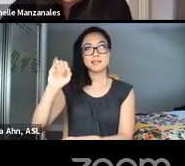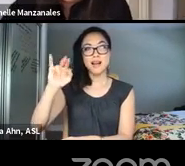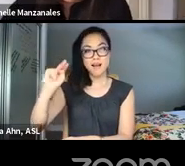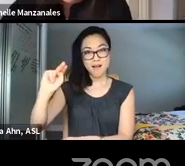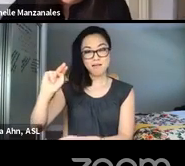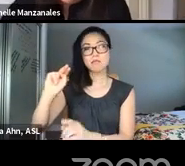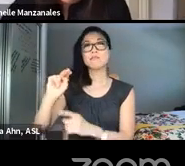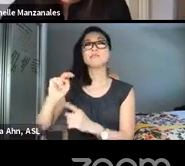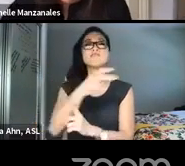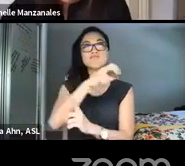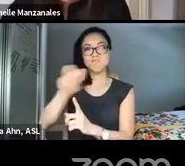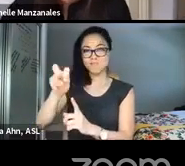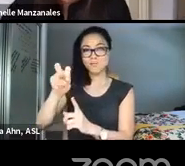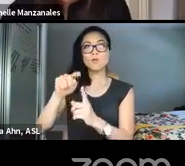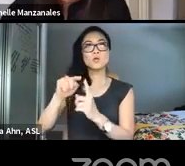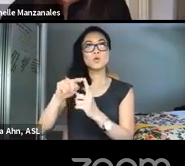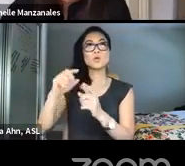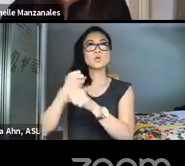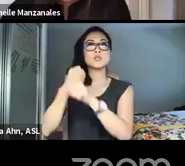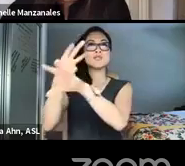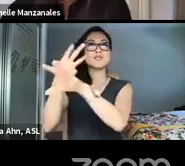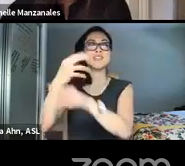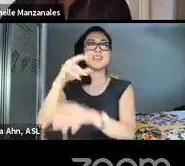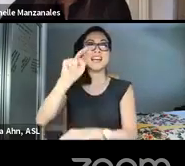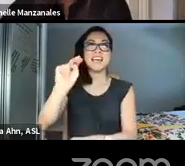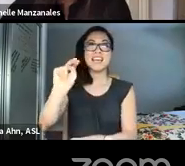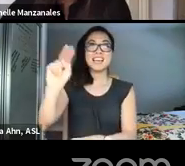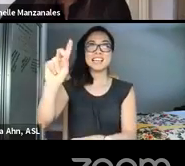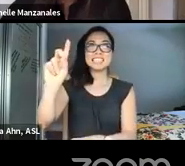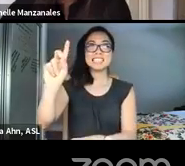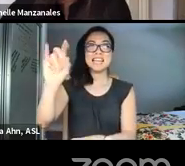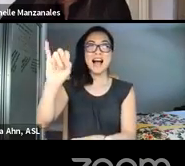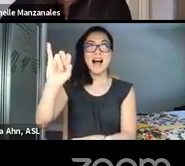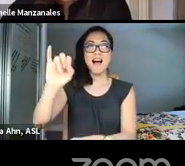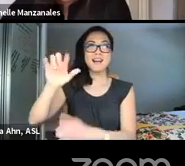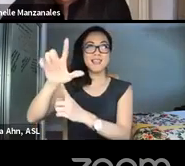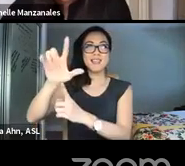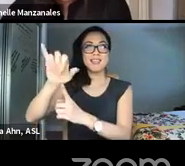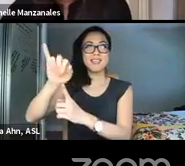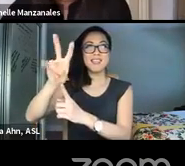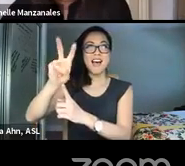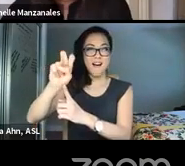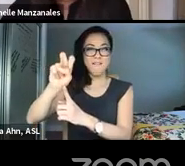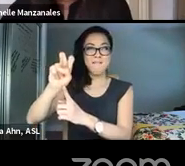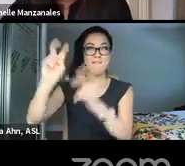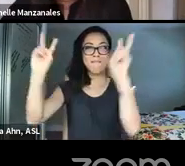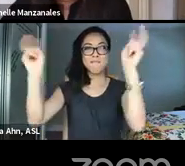we do partner with the Department of Education quite closely. When the COVID-19 pandemic